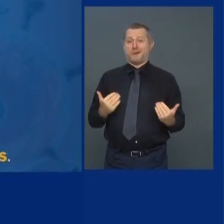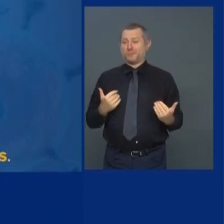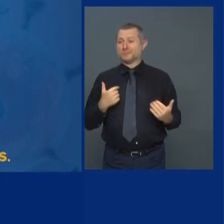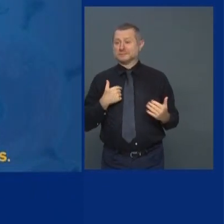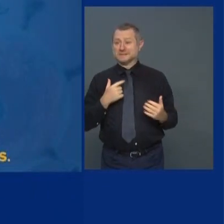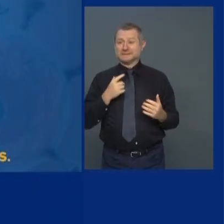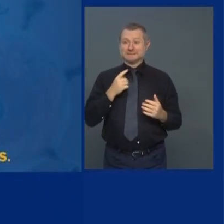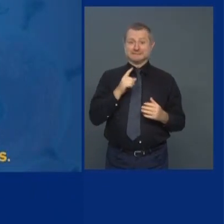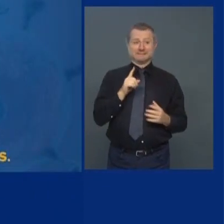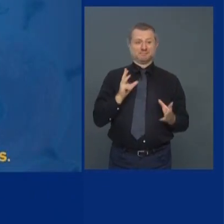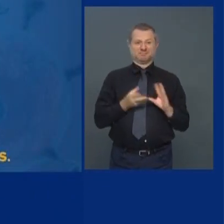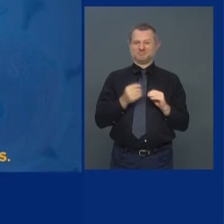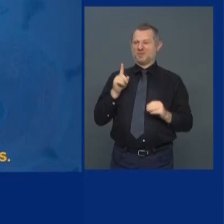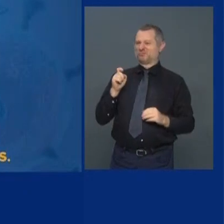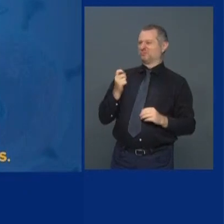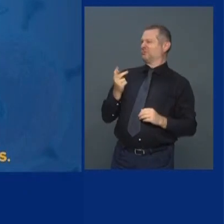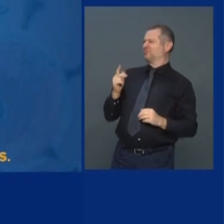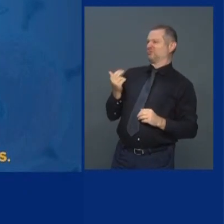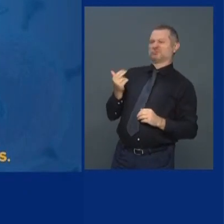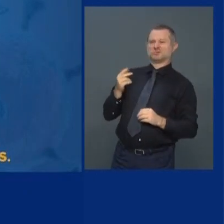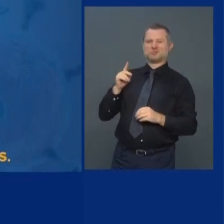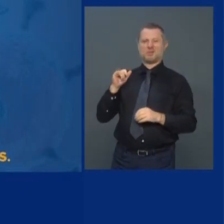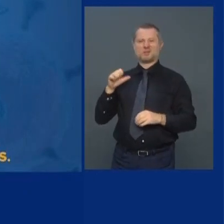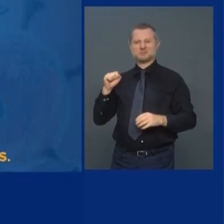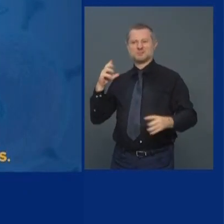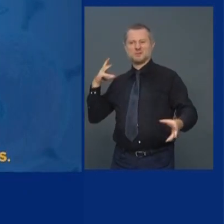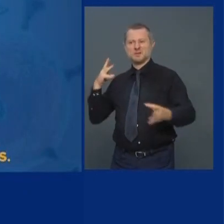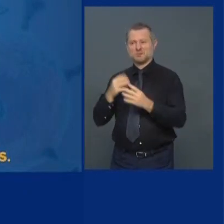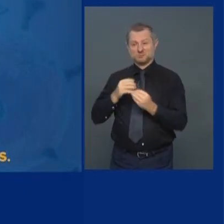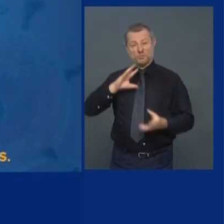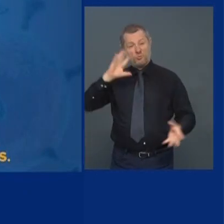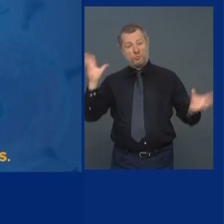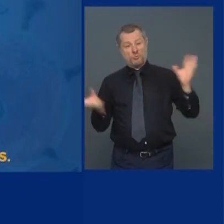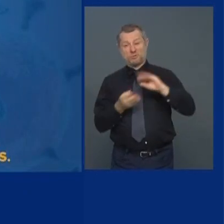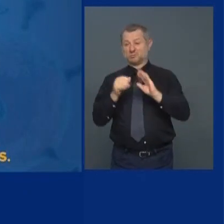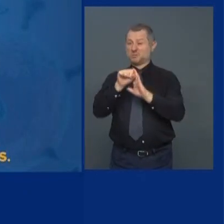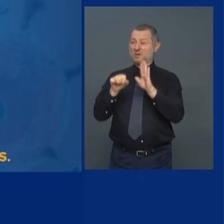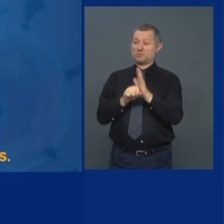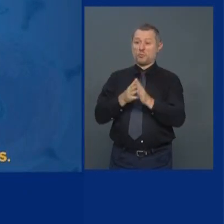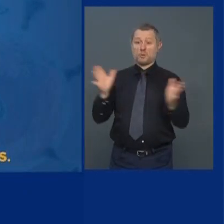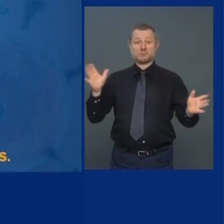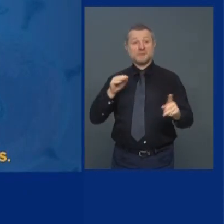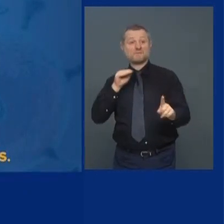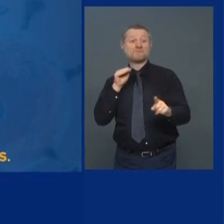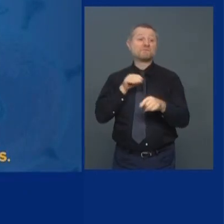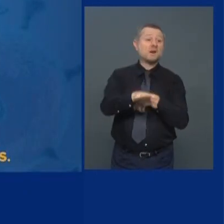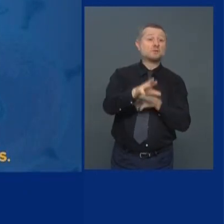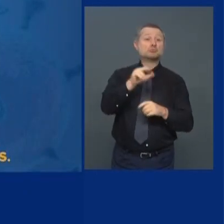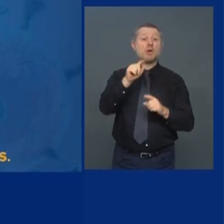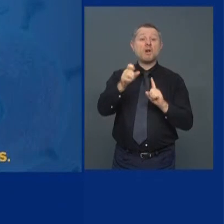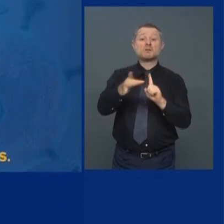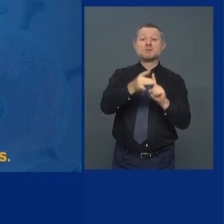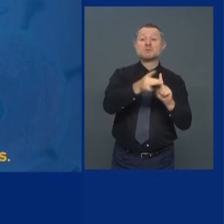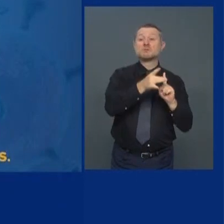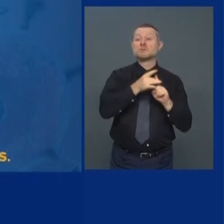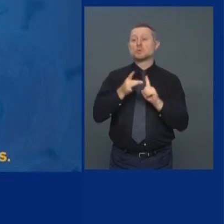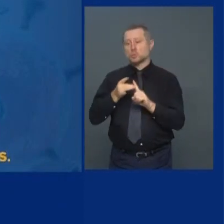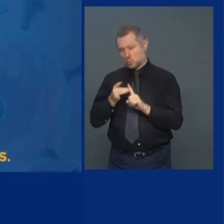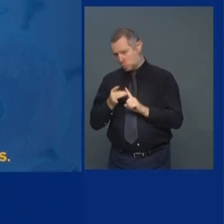DEPLOYING. WE HAVE BEGUN. I HAVEN'T ARTICULATED YET.